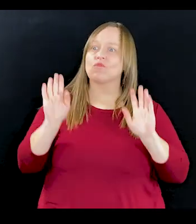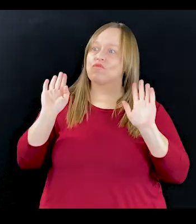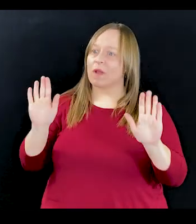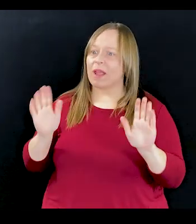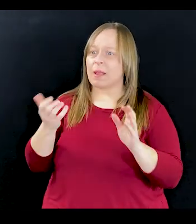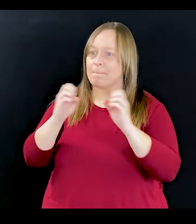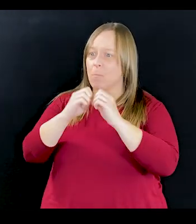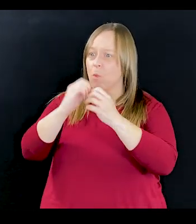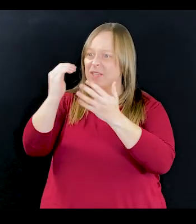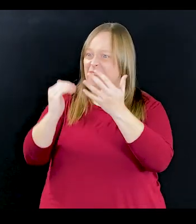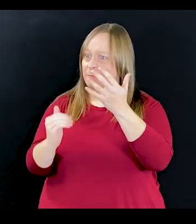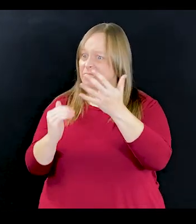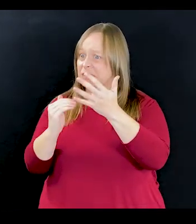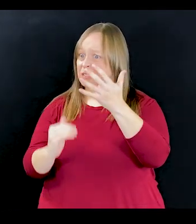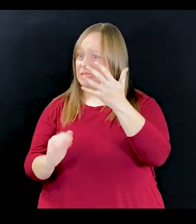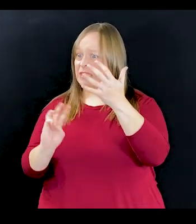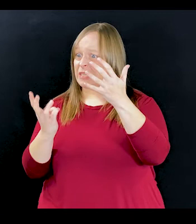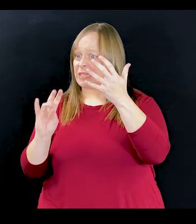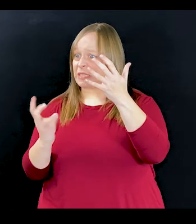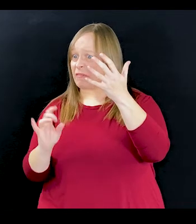K: Right. And so, are there more steps in this process?